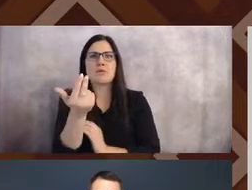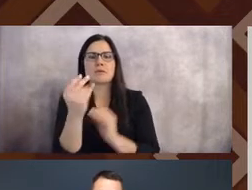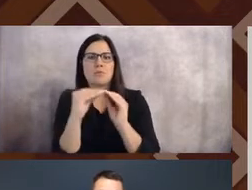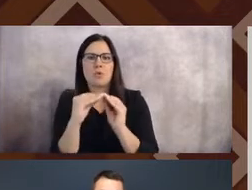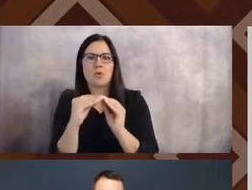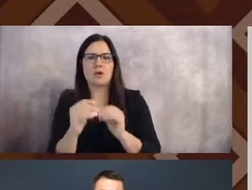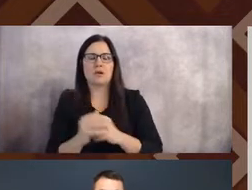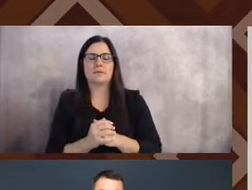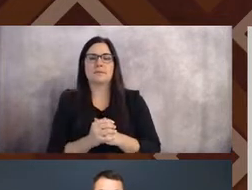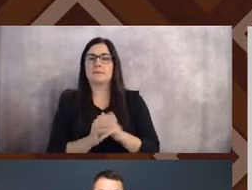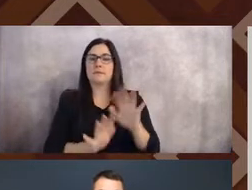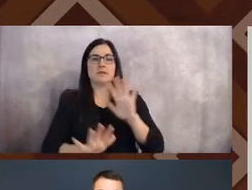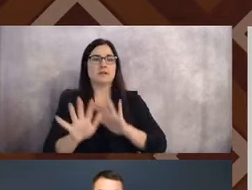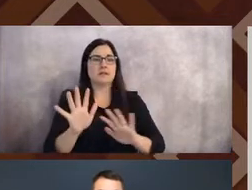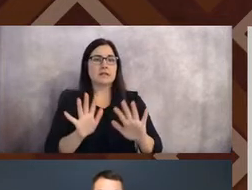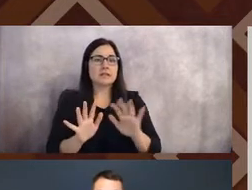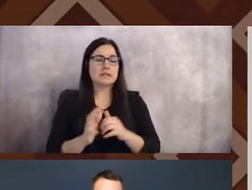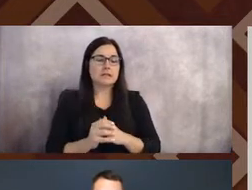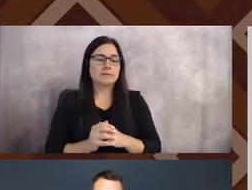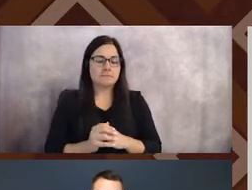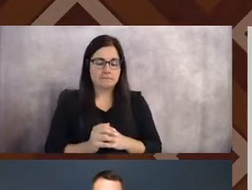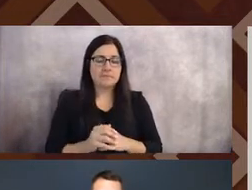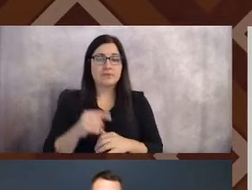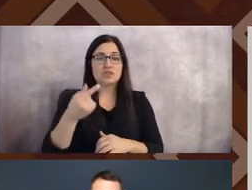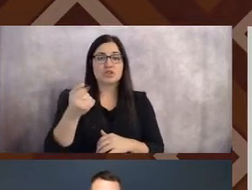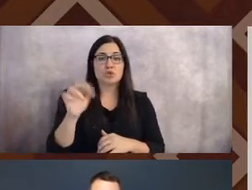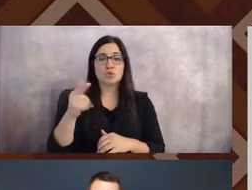but George Crow right